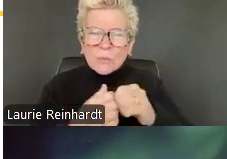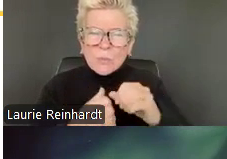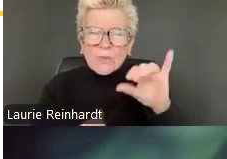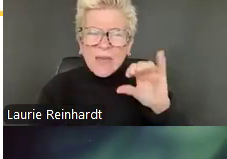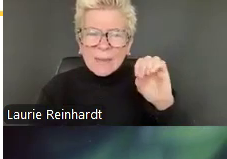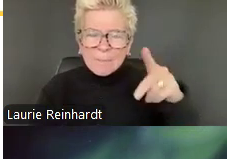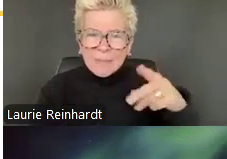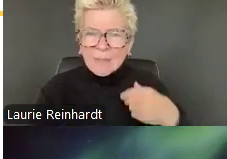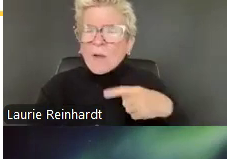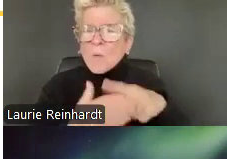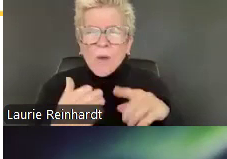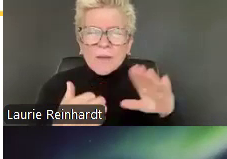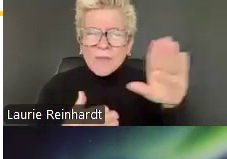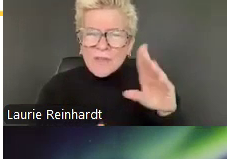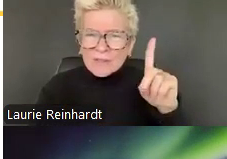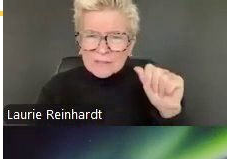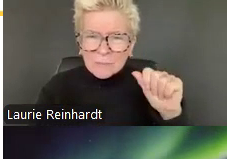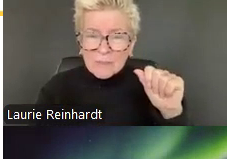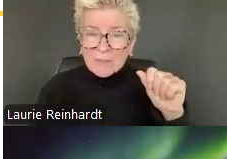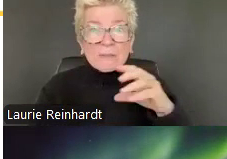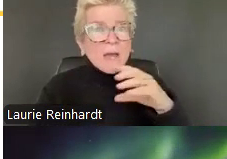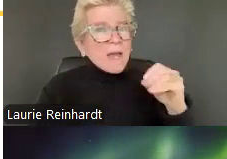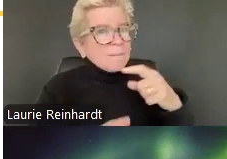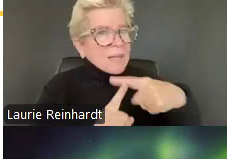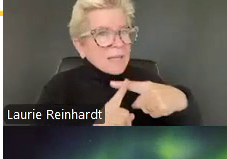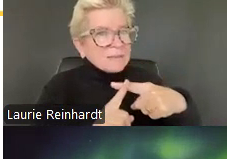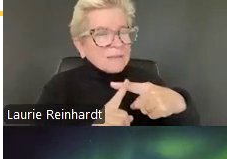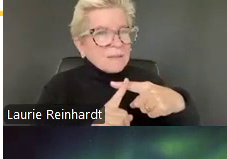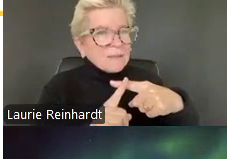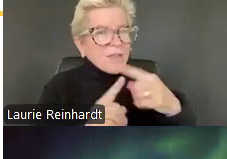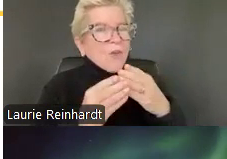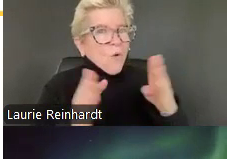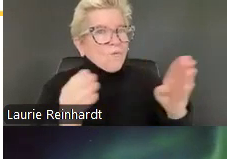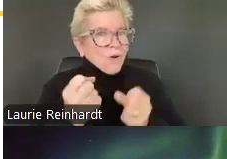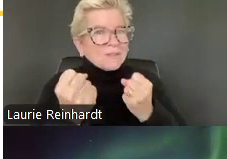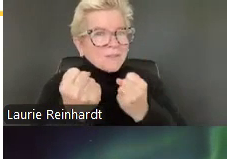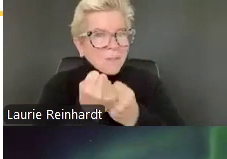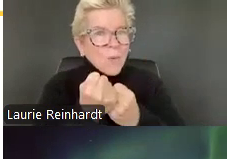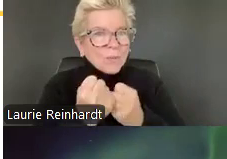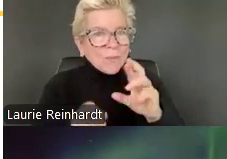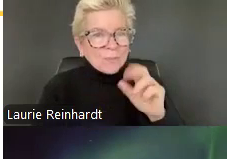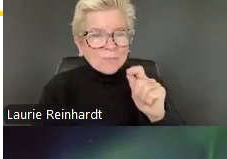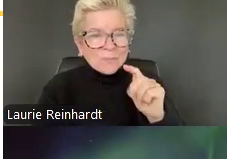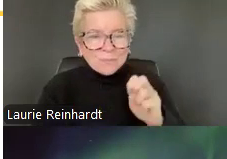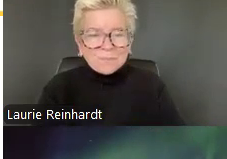are their disabilities; and also the overall support right? And so we're going to go to